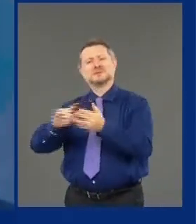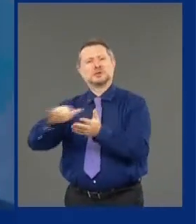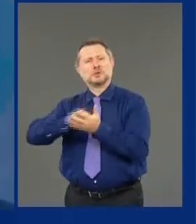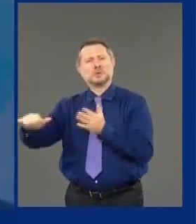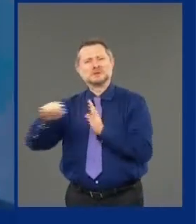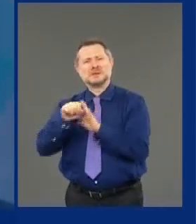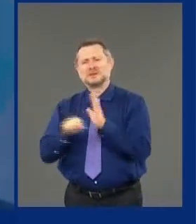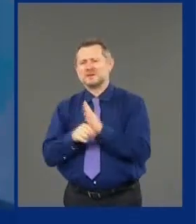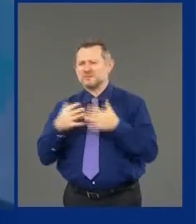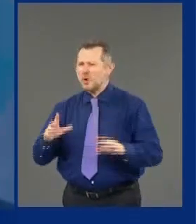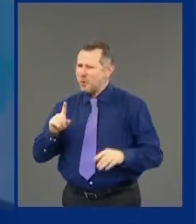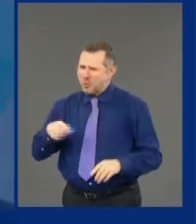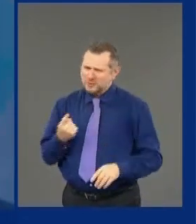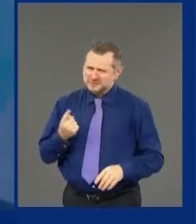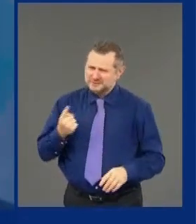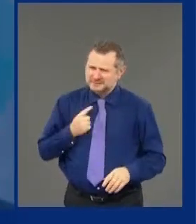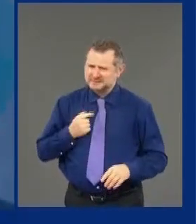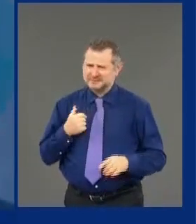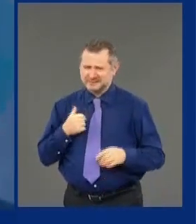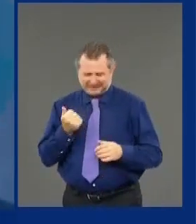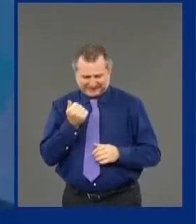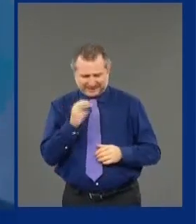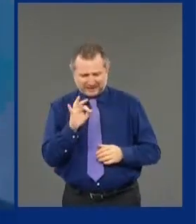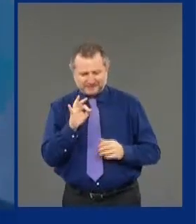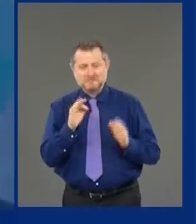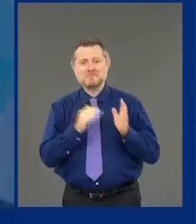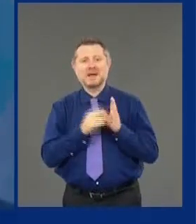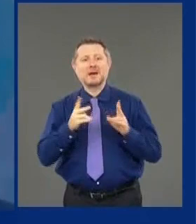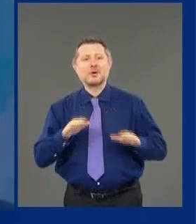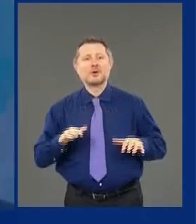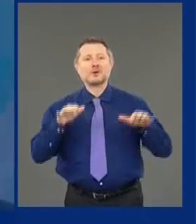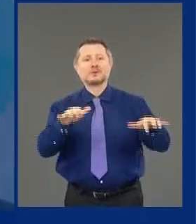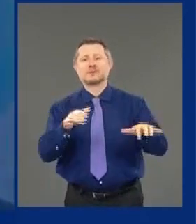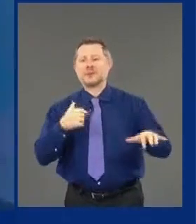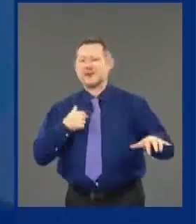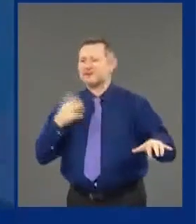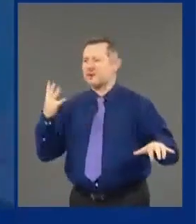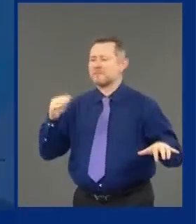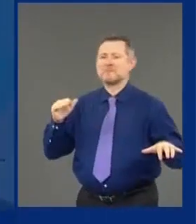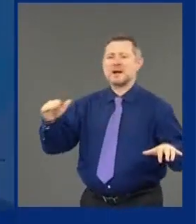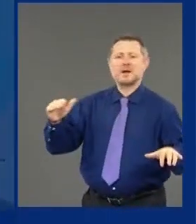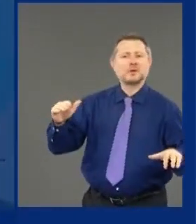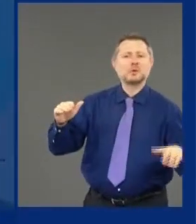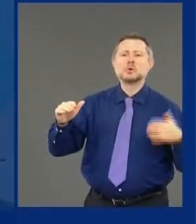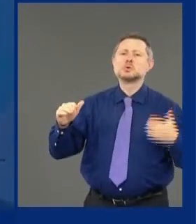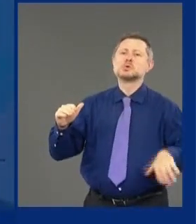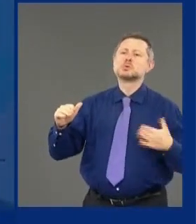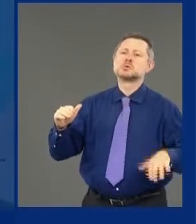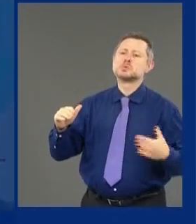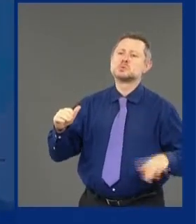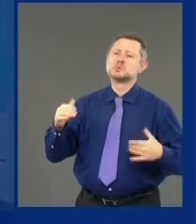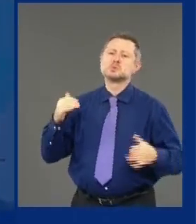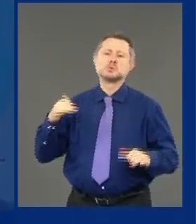LEVEL THAT WE'RE DOING IT, BUT WE JUST FINISHED FOUR MILLION TESTS. WE ONLY HAVE 19 MILLION PEOPLE